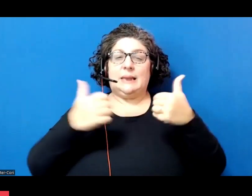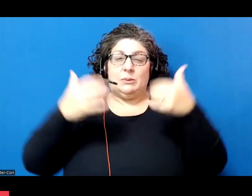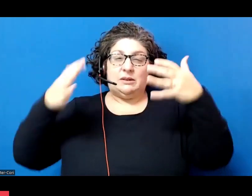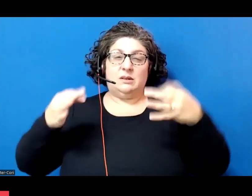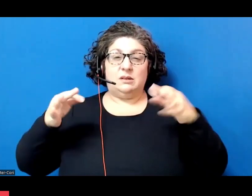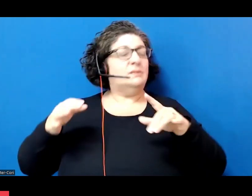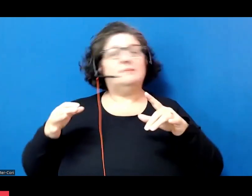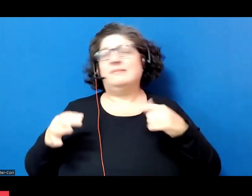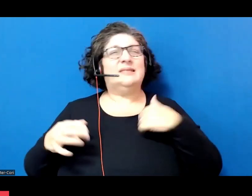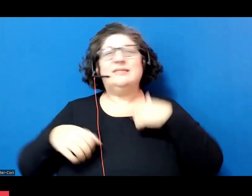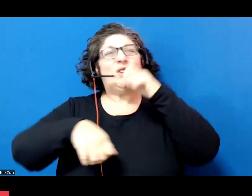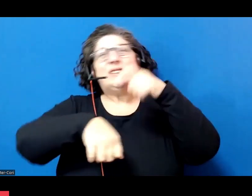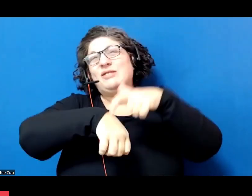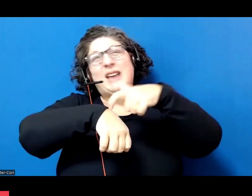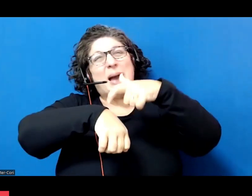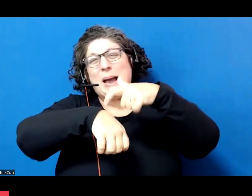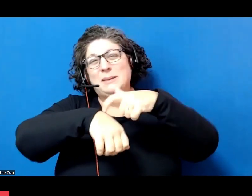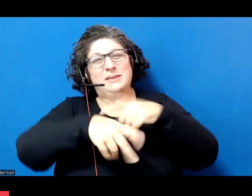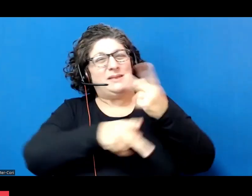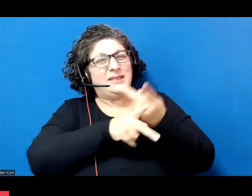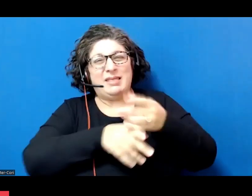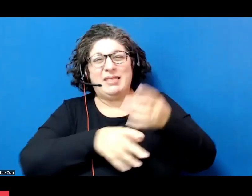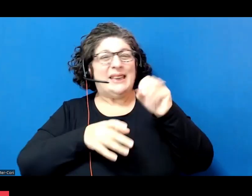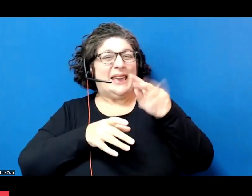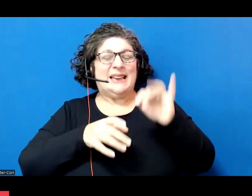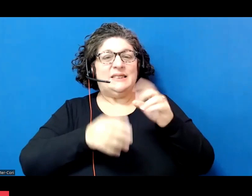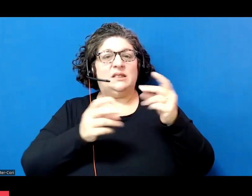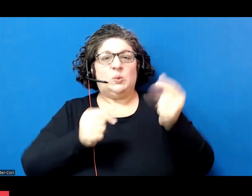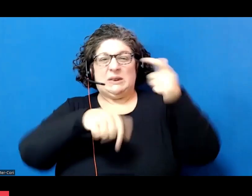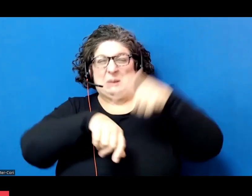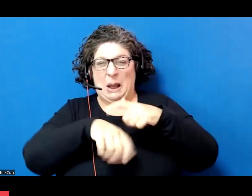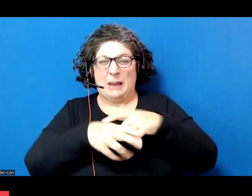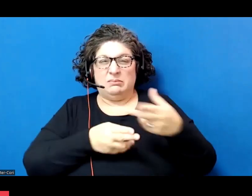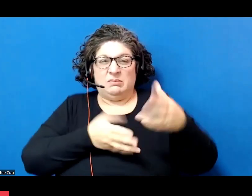really wasn't time to handle that case on an expedited basis on the eve of the presidential